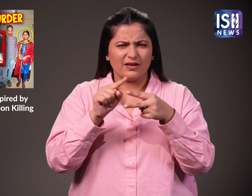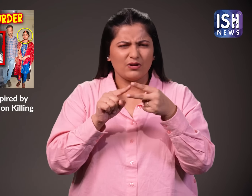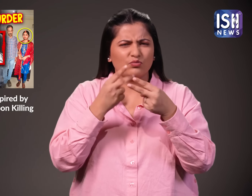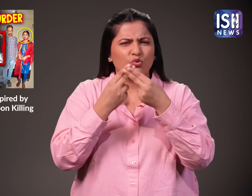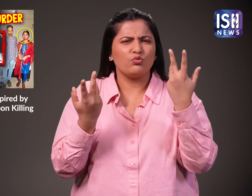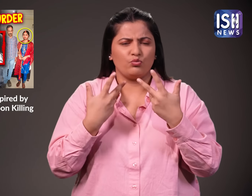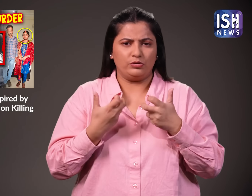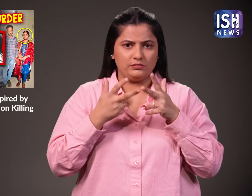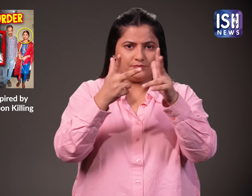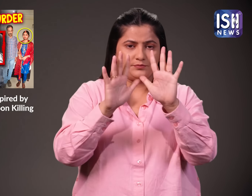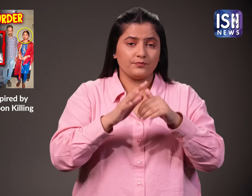Let me tell you about both the incidents.